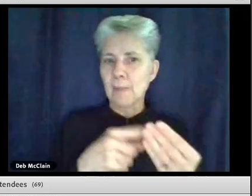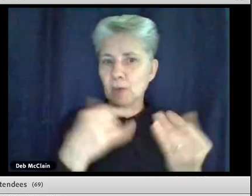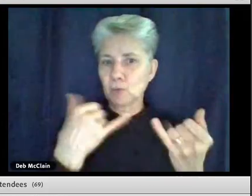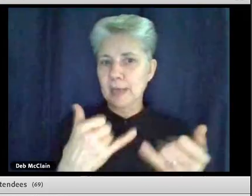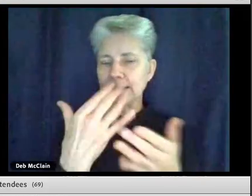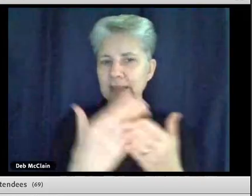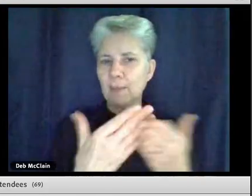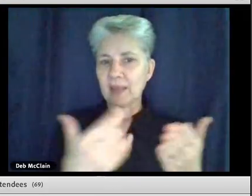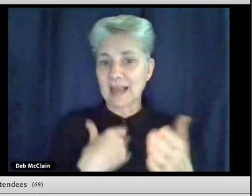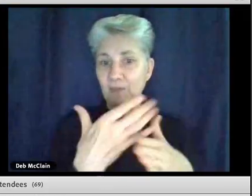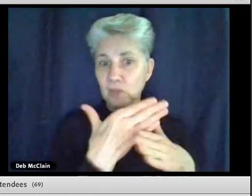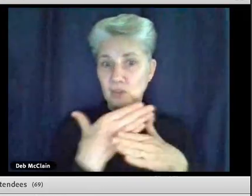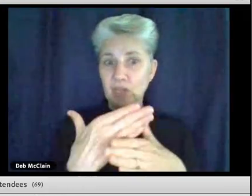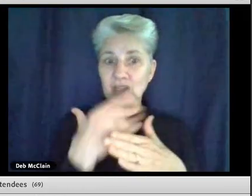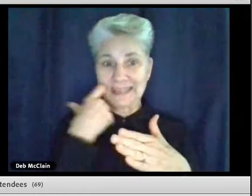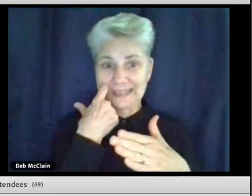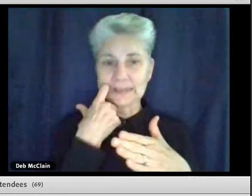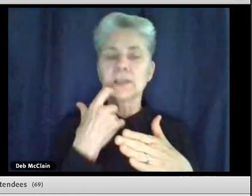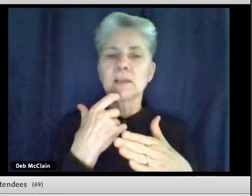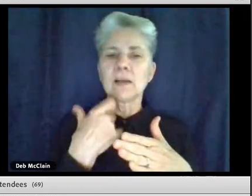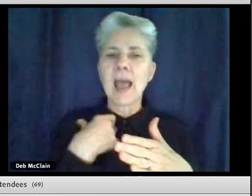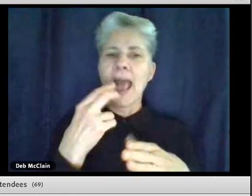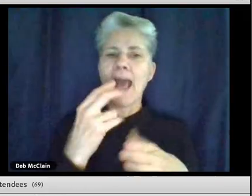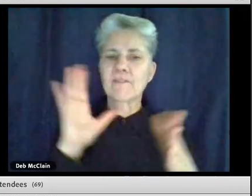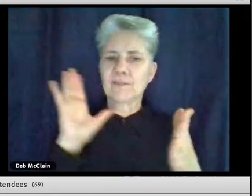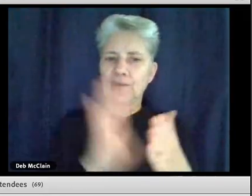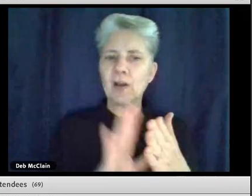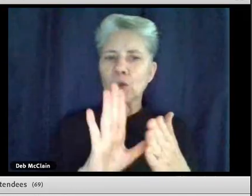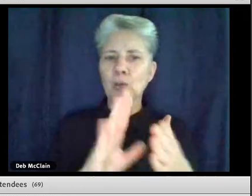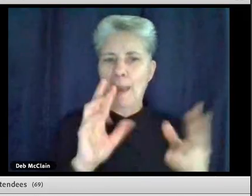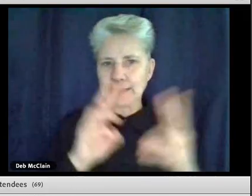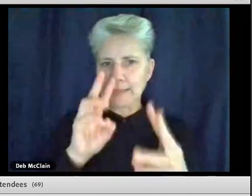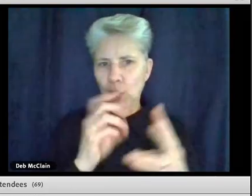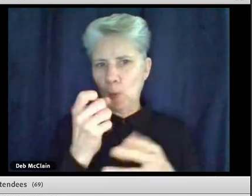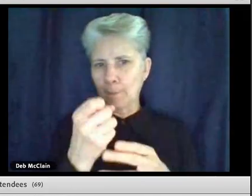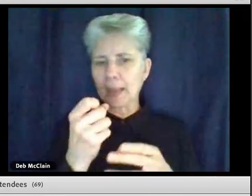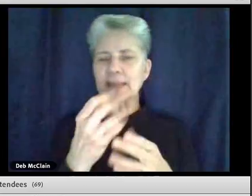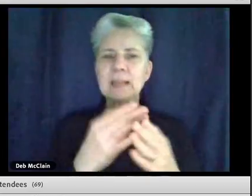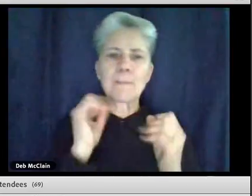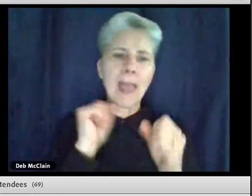but I'm hoping that, you know, some of the things that we've talked about today, and some of the things I've shared,